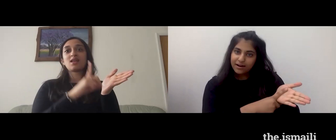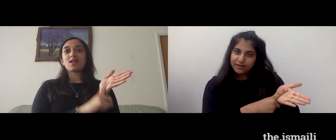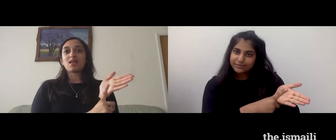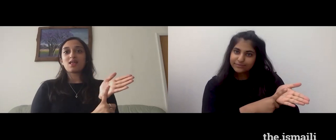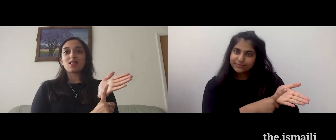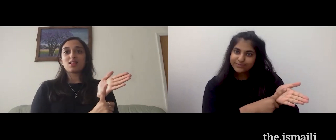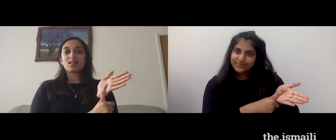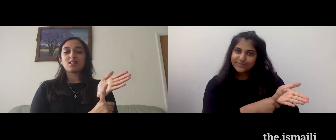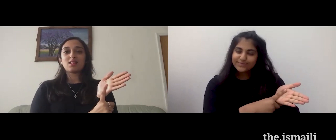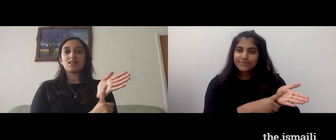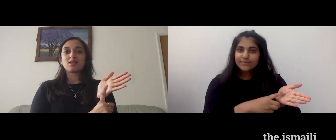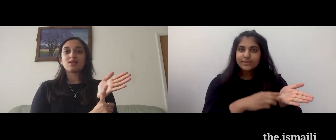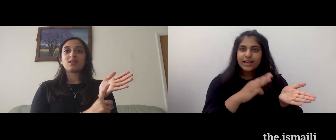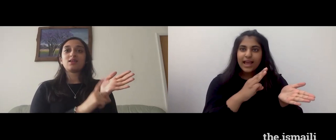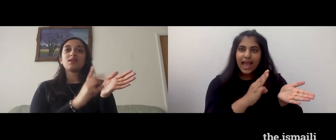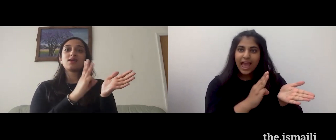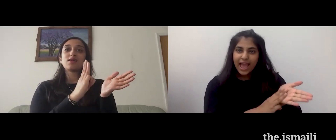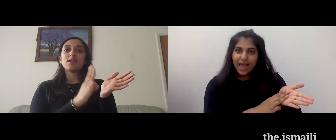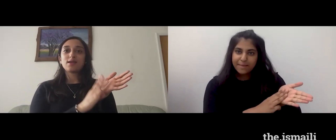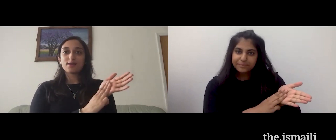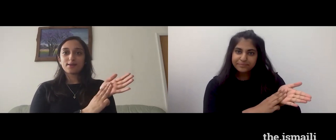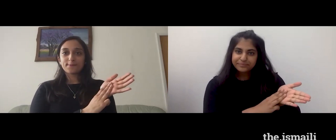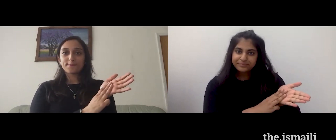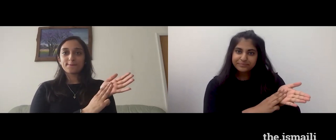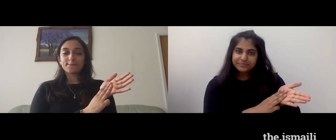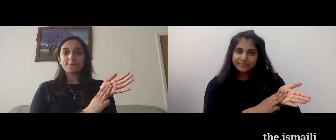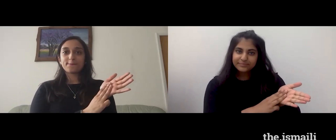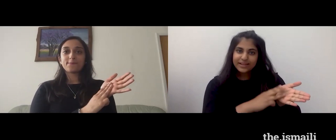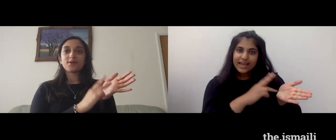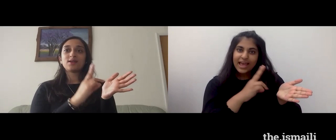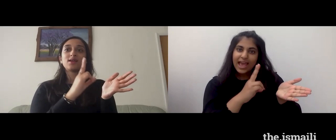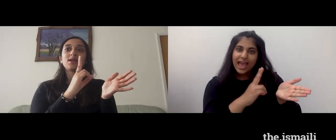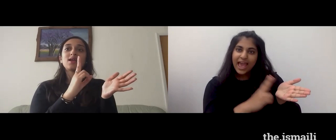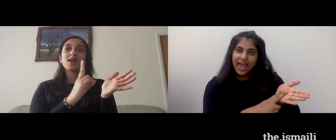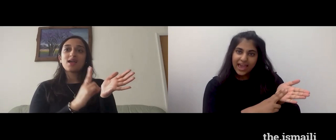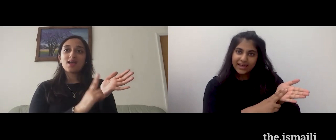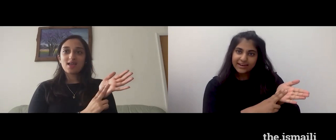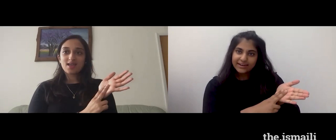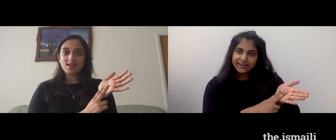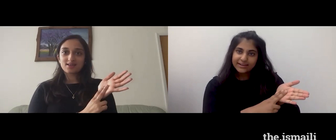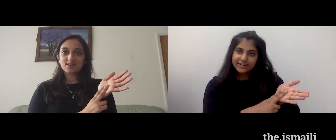"L" "M" "N"